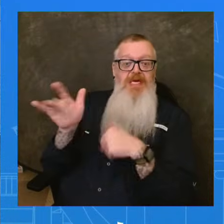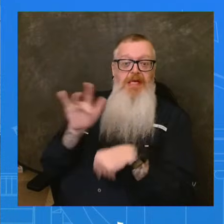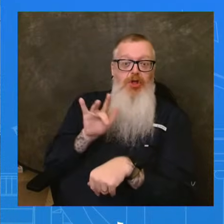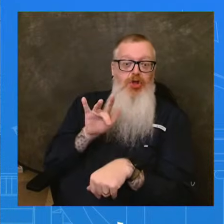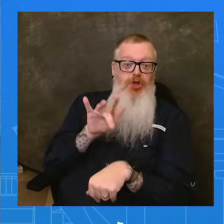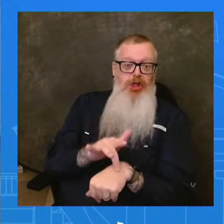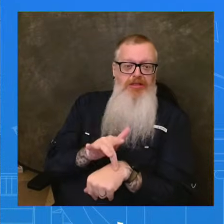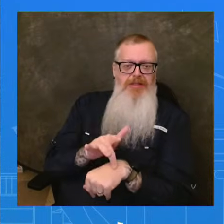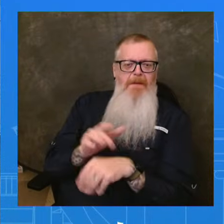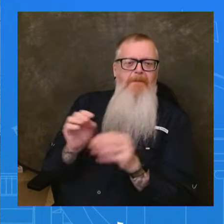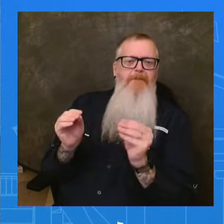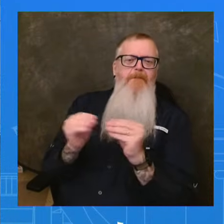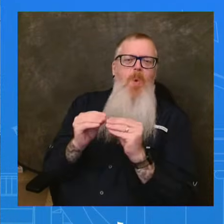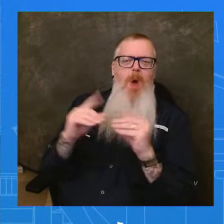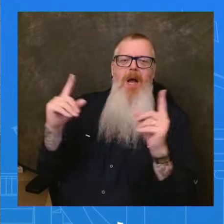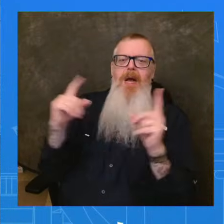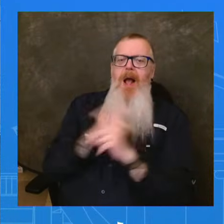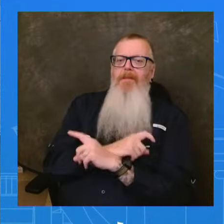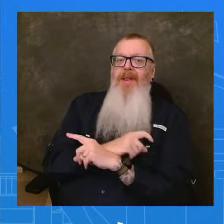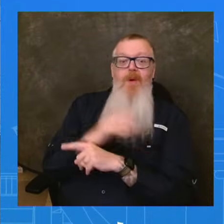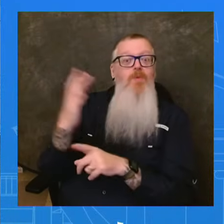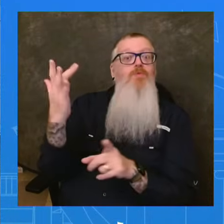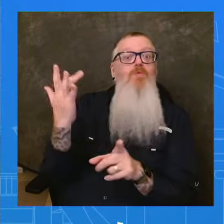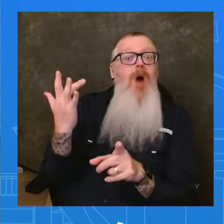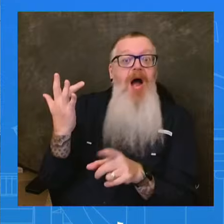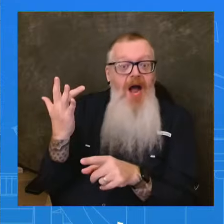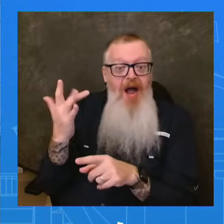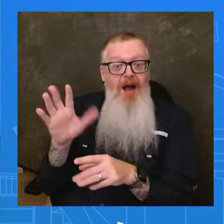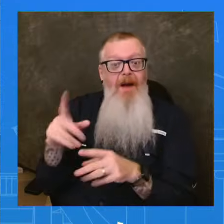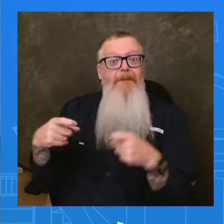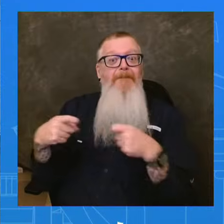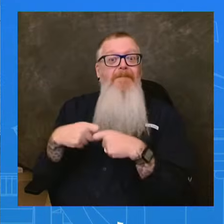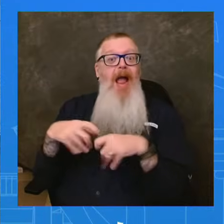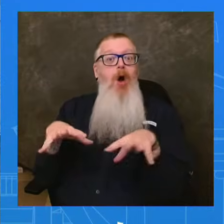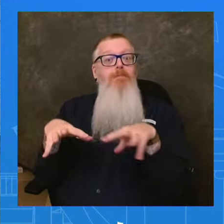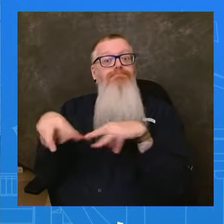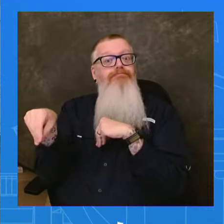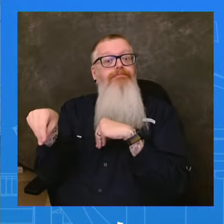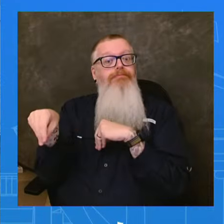as a result of this. It will be dark. People will have to try to protect themselves